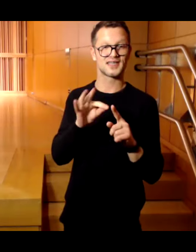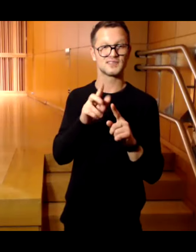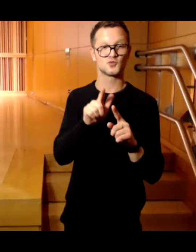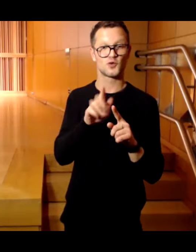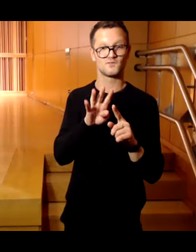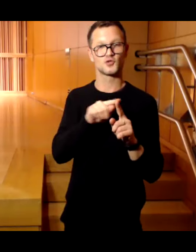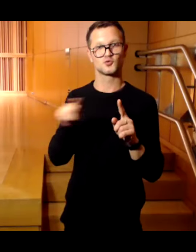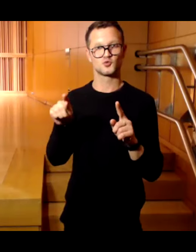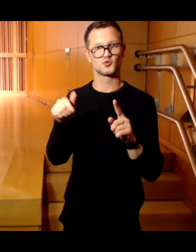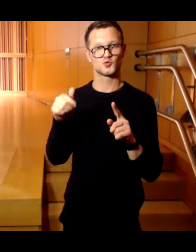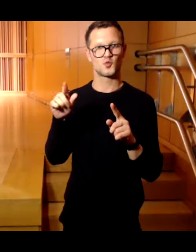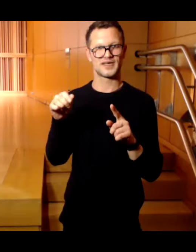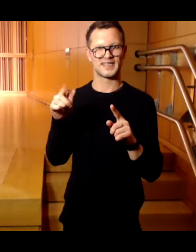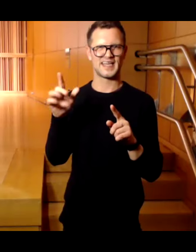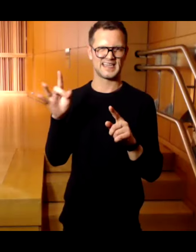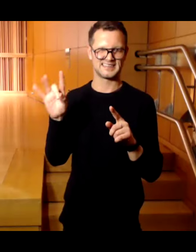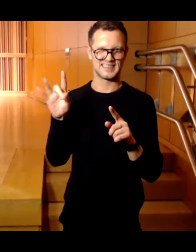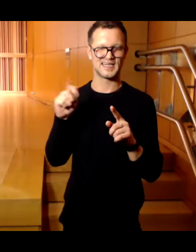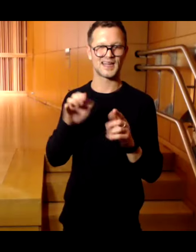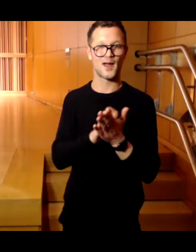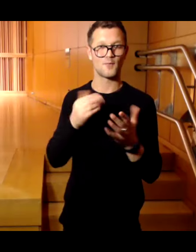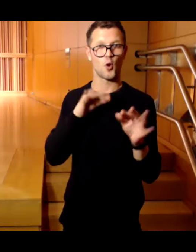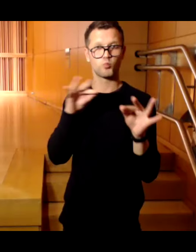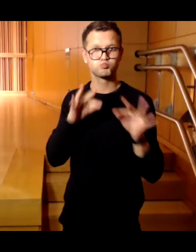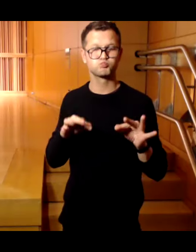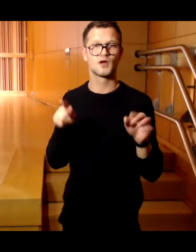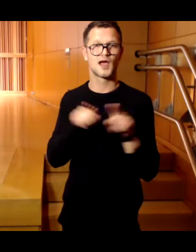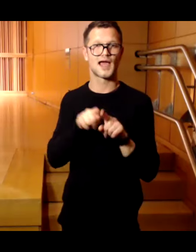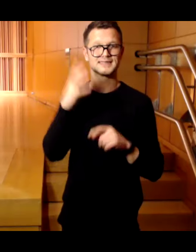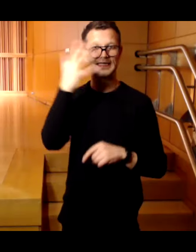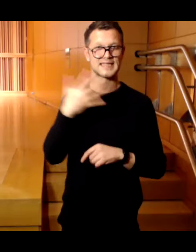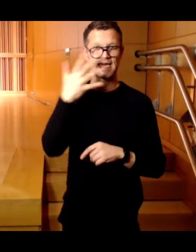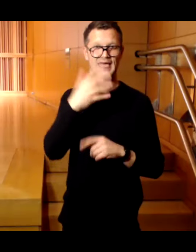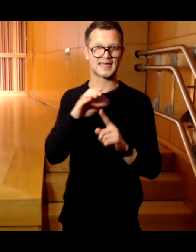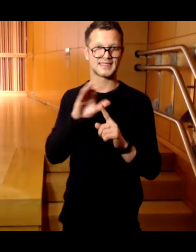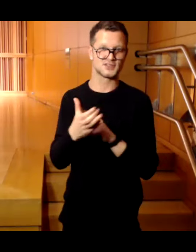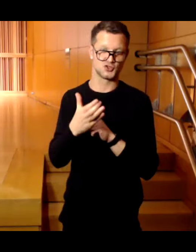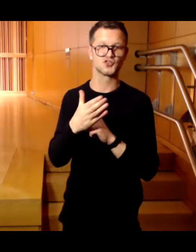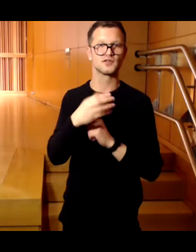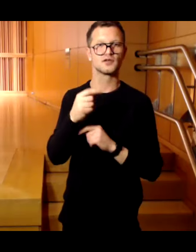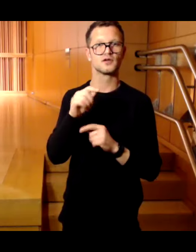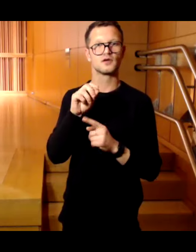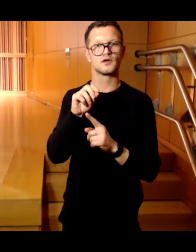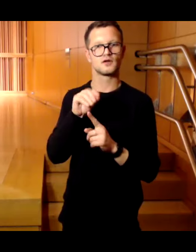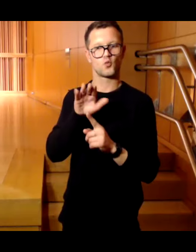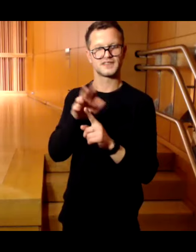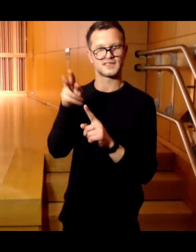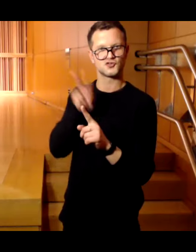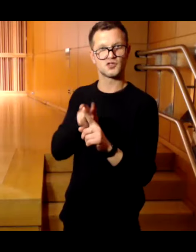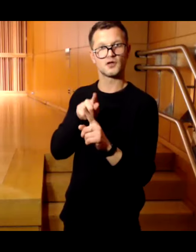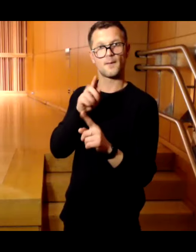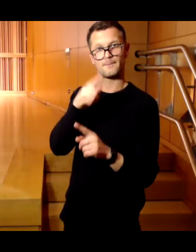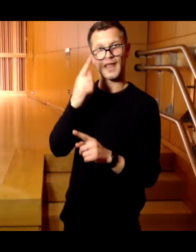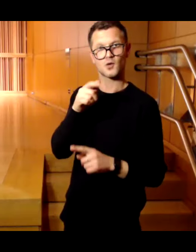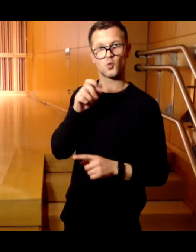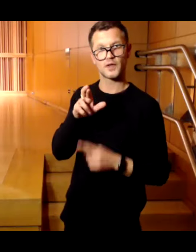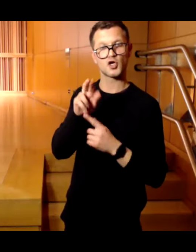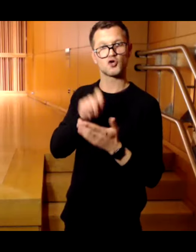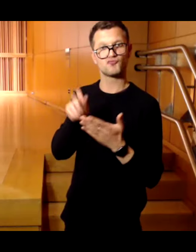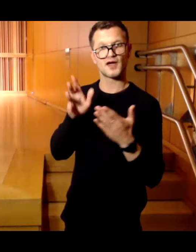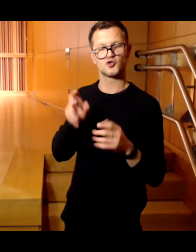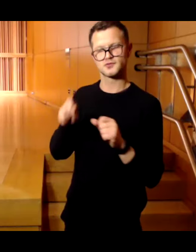Conceptually, the book frames unsettledness as an aesthetic and political condition, an orientation through which Black queer writers transform constraint into creative method.